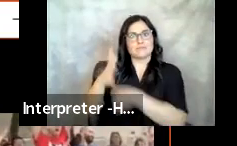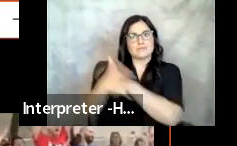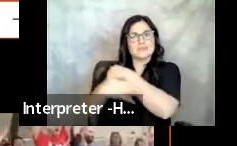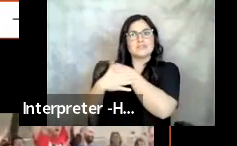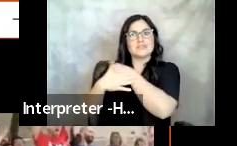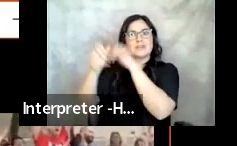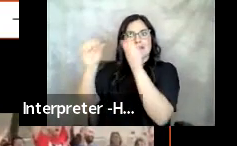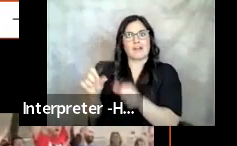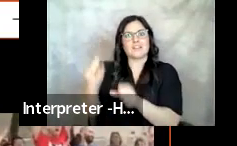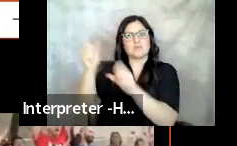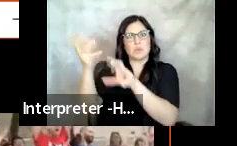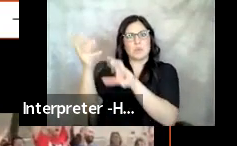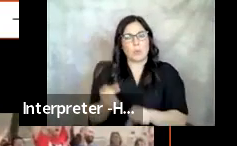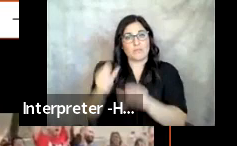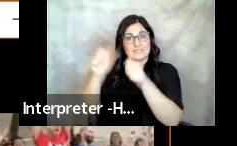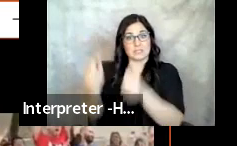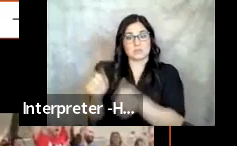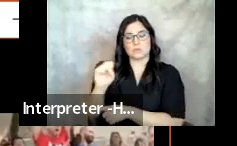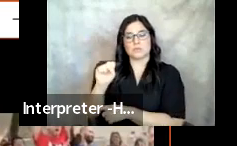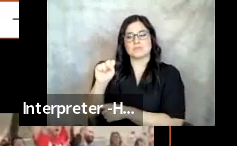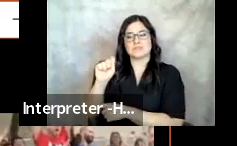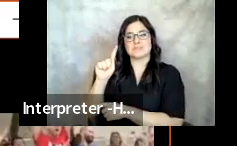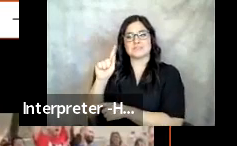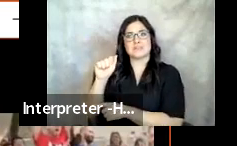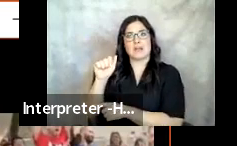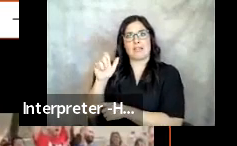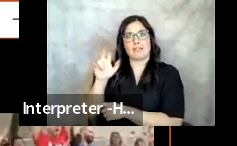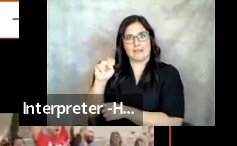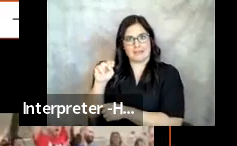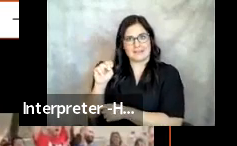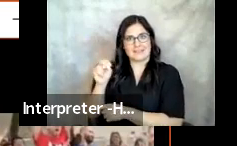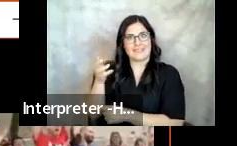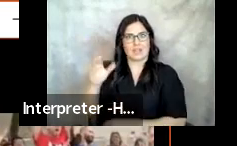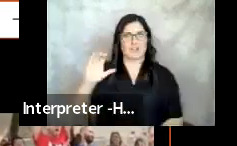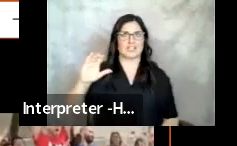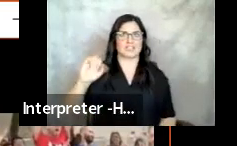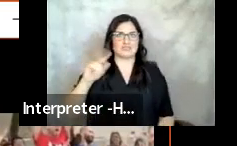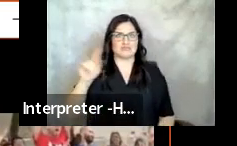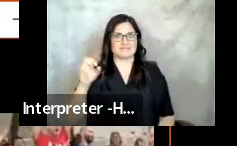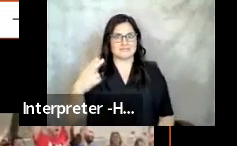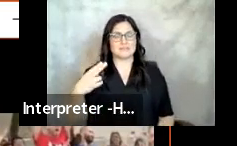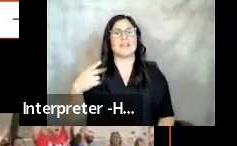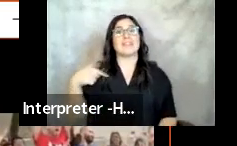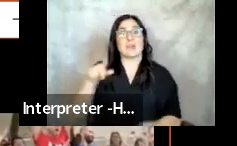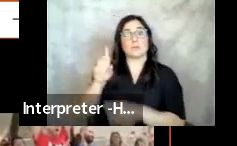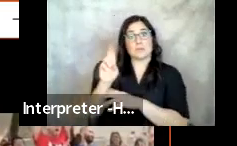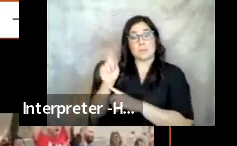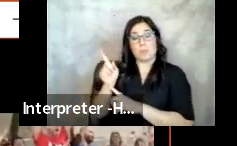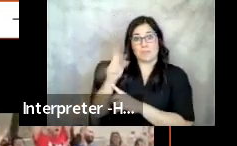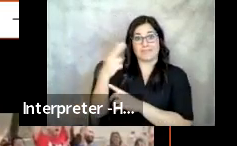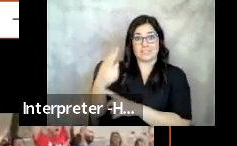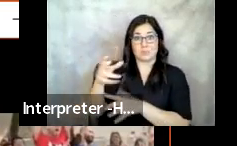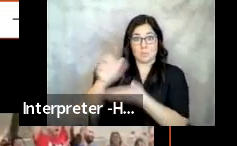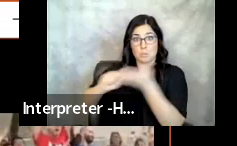In Czechoslovakia. That wasn't a erasure of history. It was a. Remembrance.